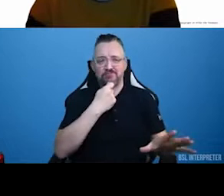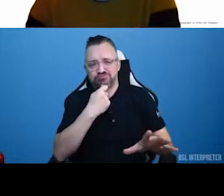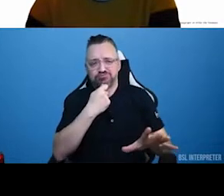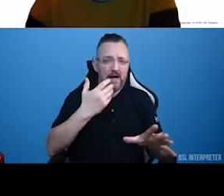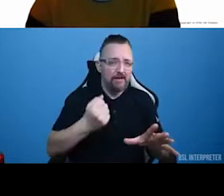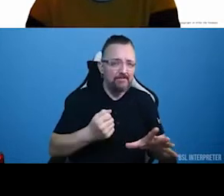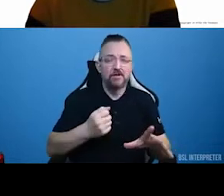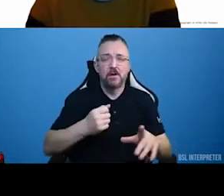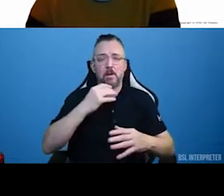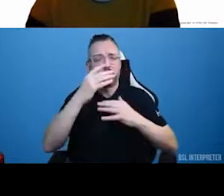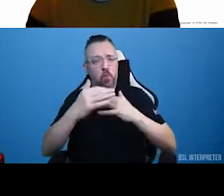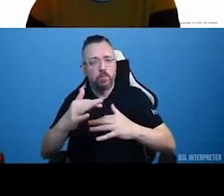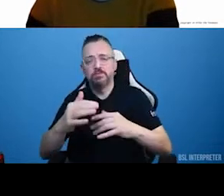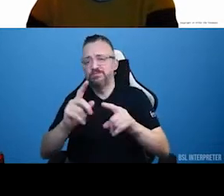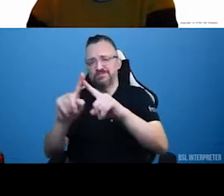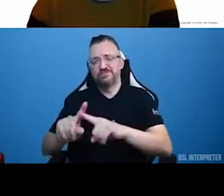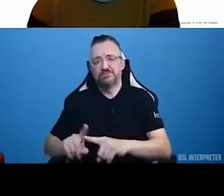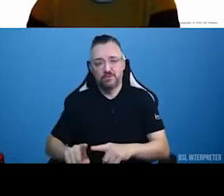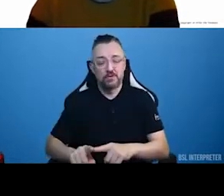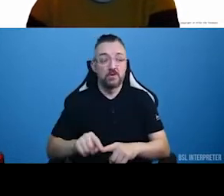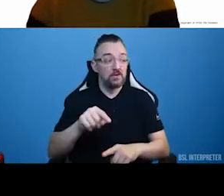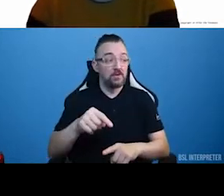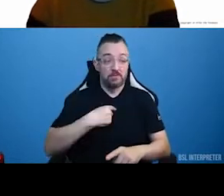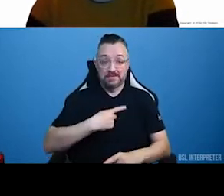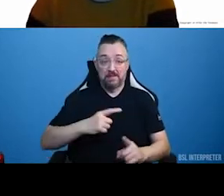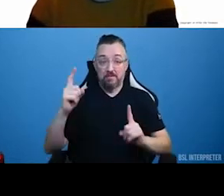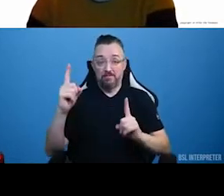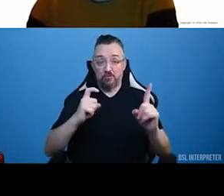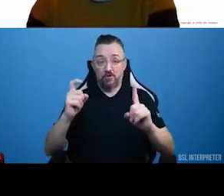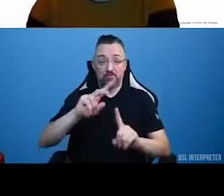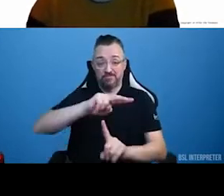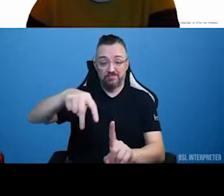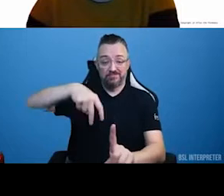But I think for me, this a photo that I took myself, and it was just standing behind these kids